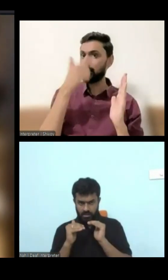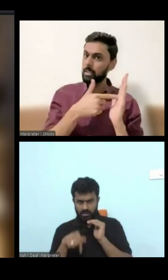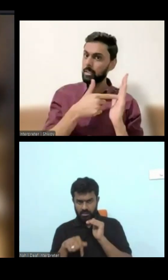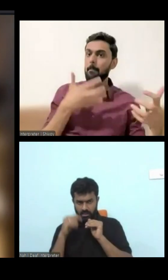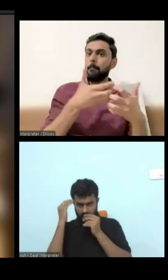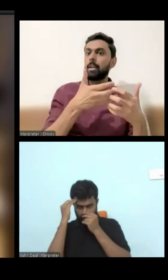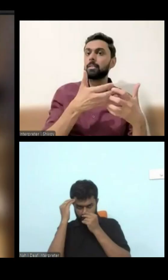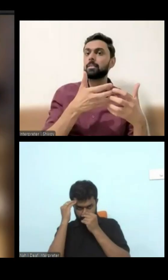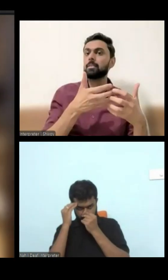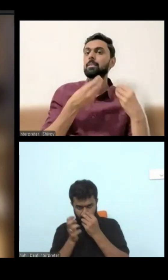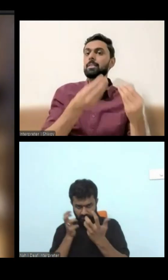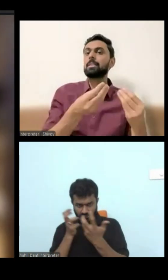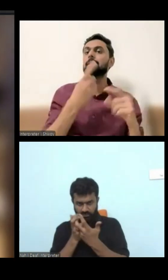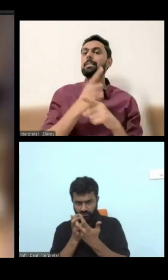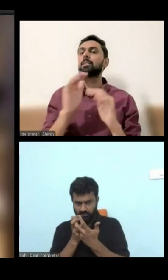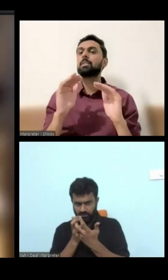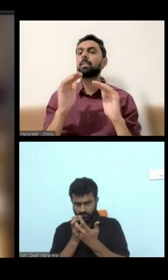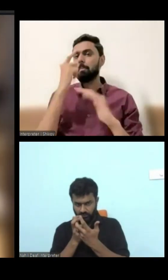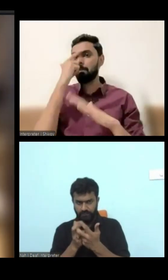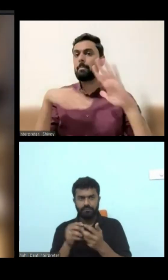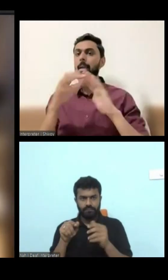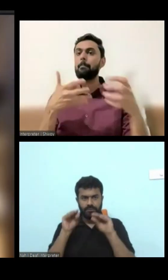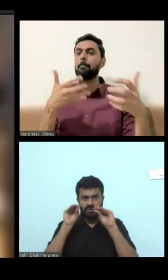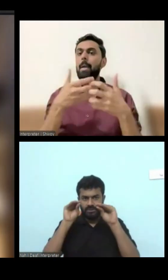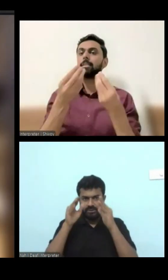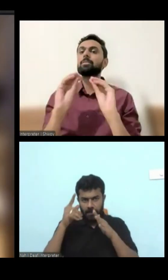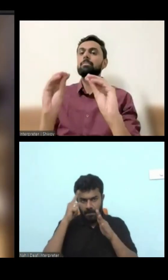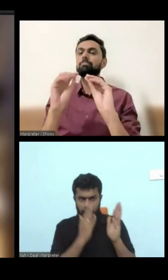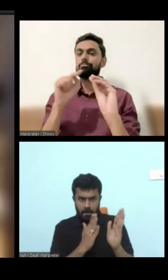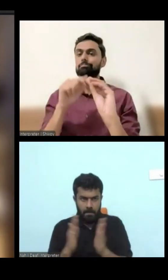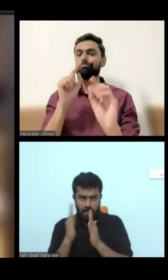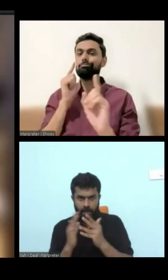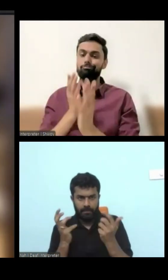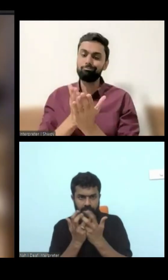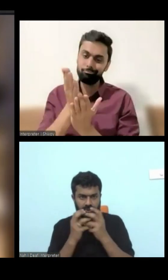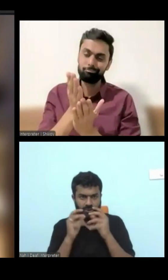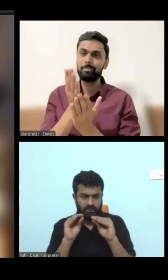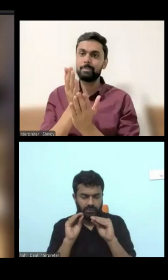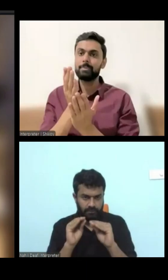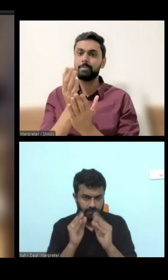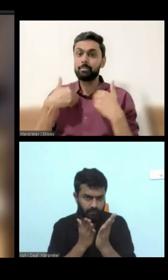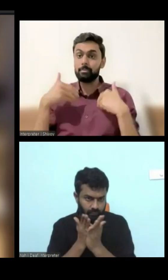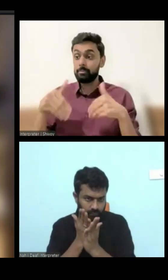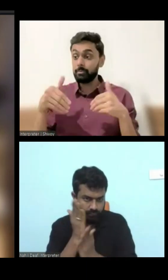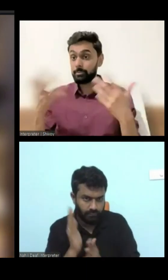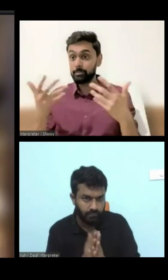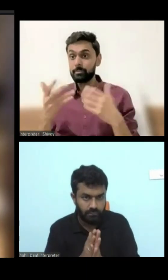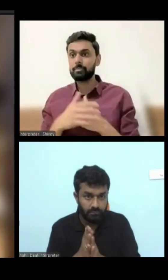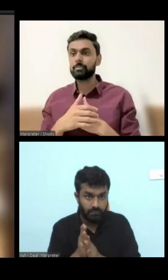So, that the teacher can then plan something useful. So, that has been the approach. And we are present right from... We have users from organizations.